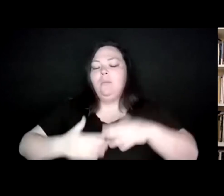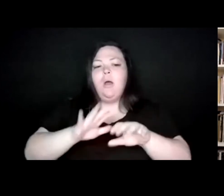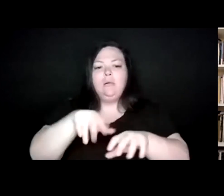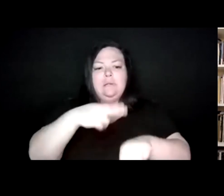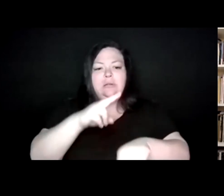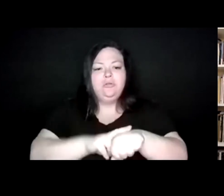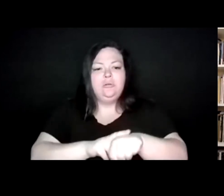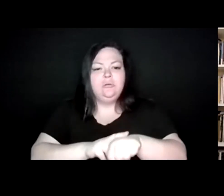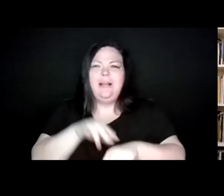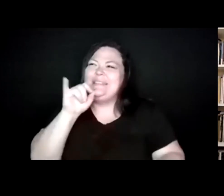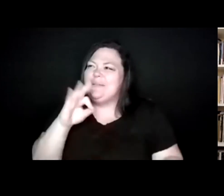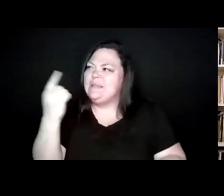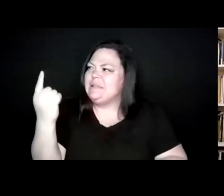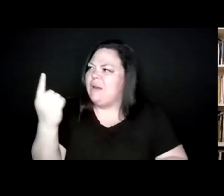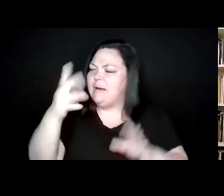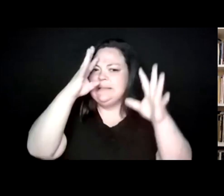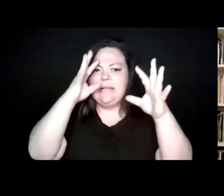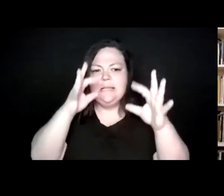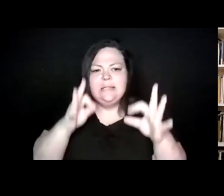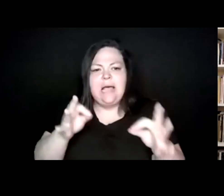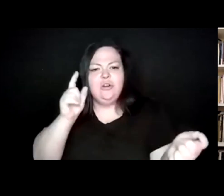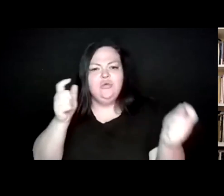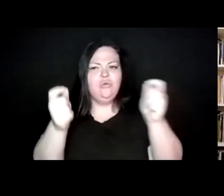As if someone has decided to revise, start over./